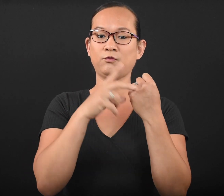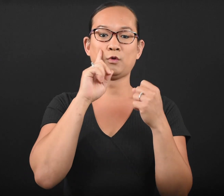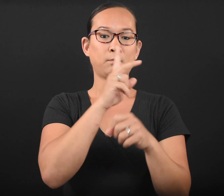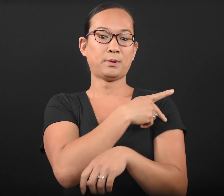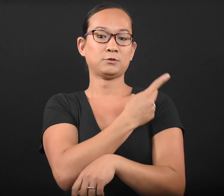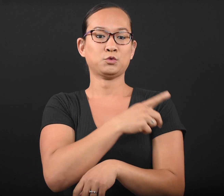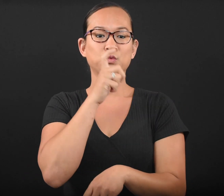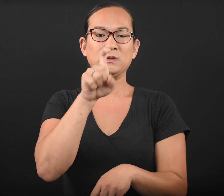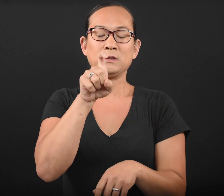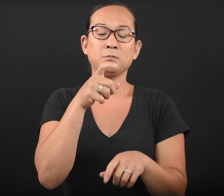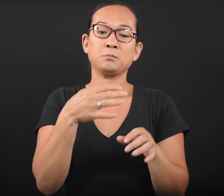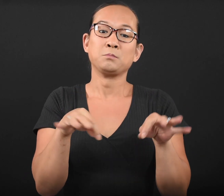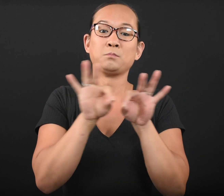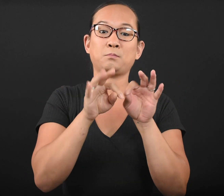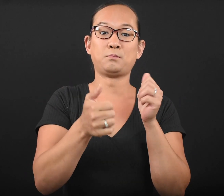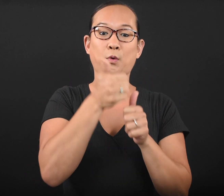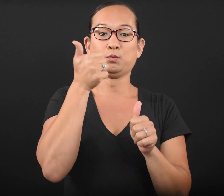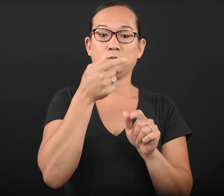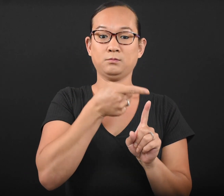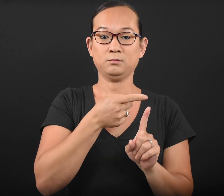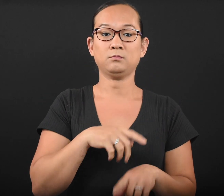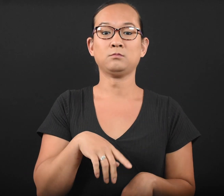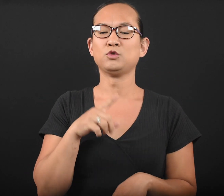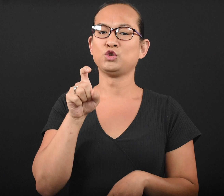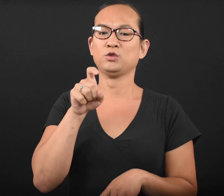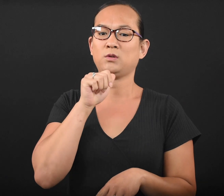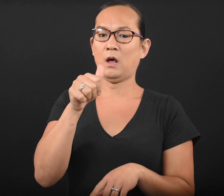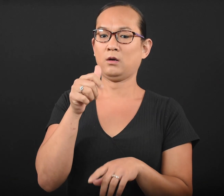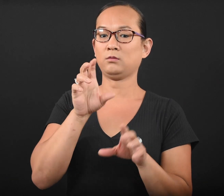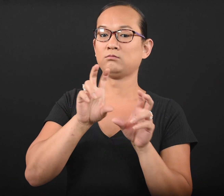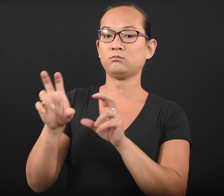be reserved for patients who need it most. It should not be stockpiled.